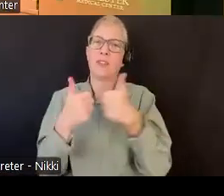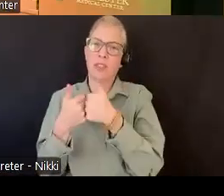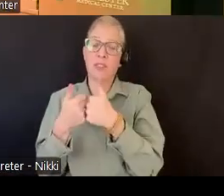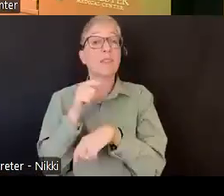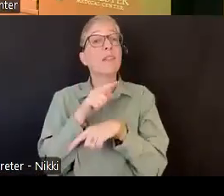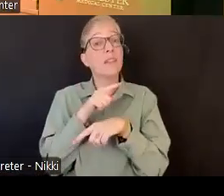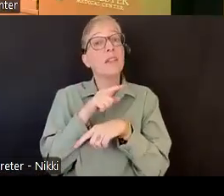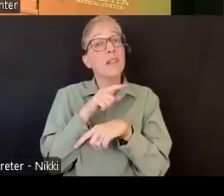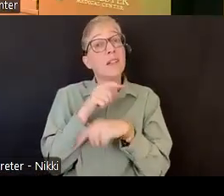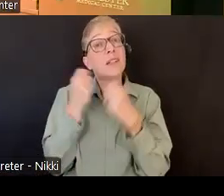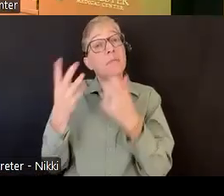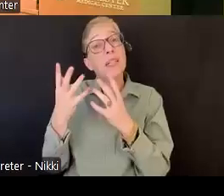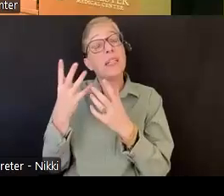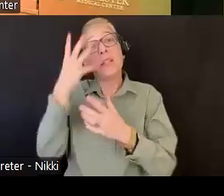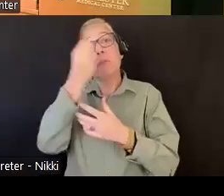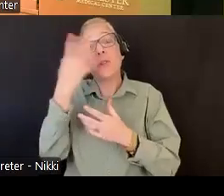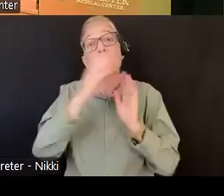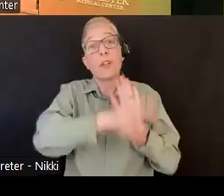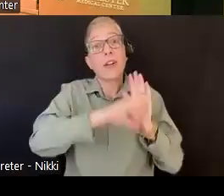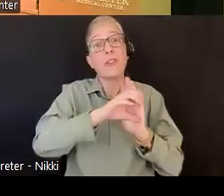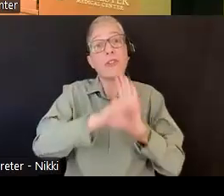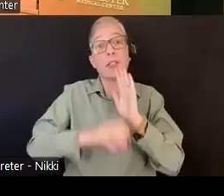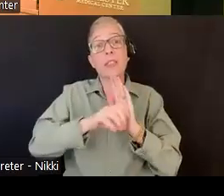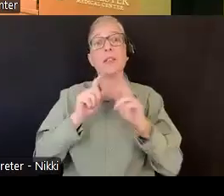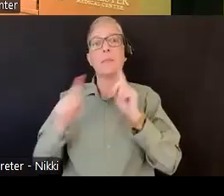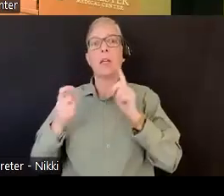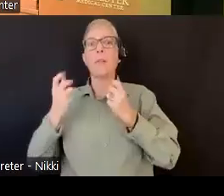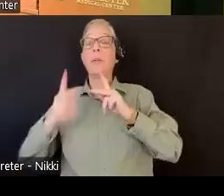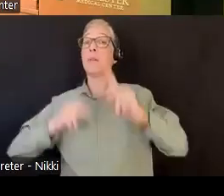But a lot of people have come into the towns in in that area and really tried to fix things